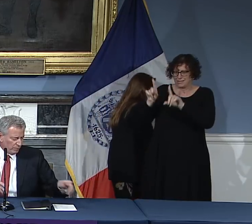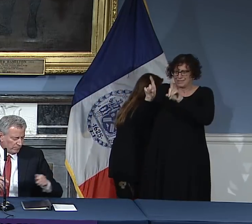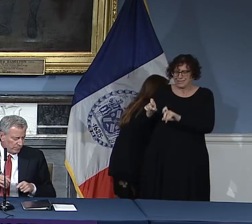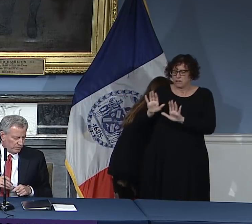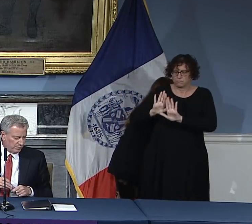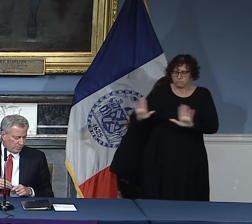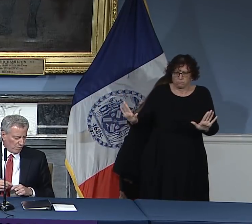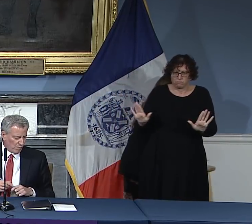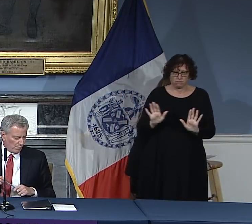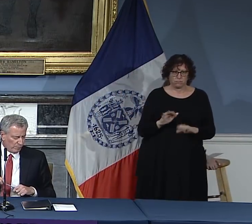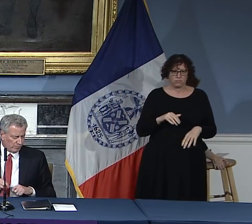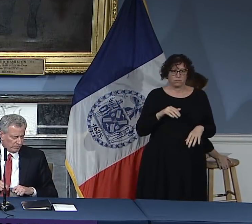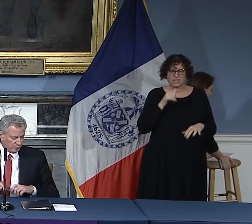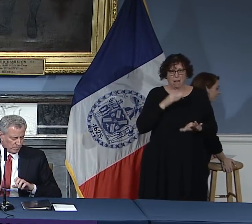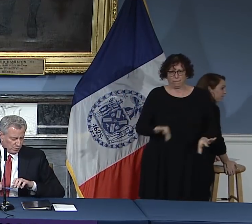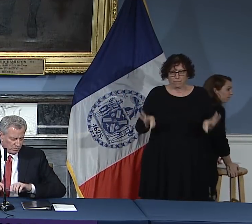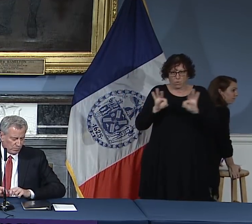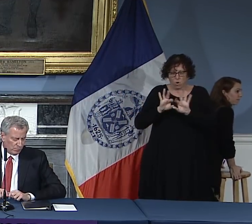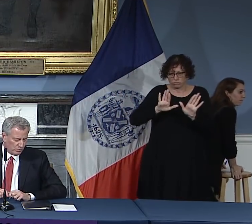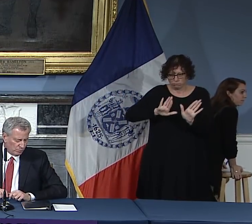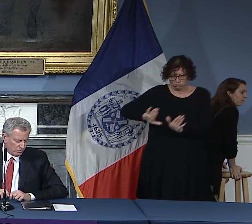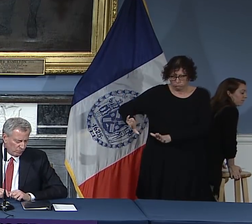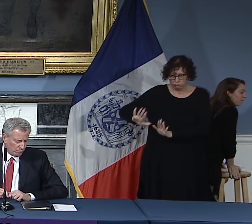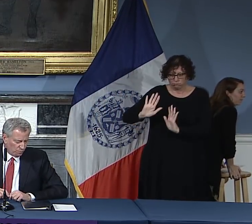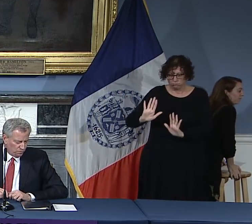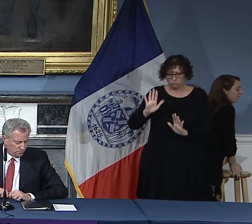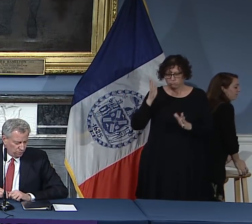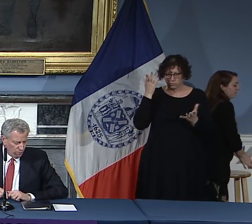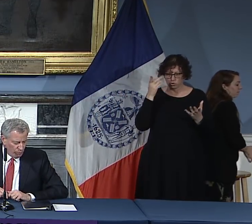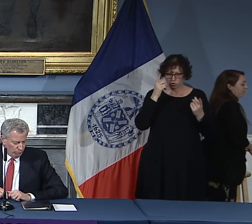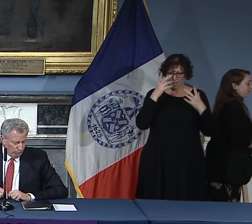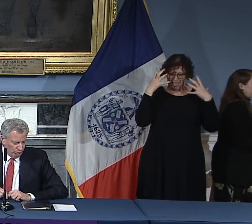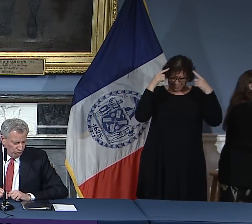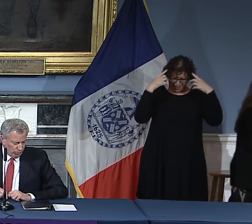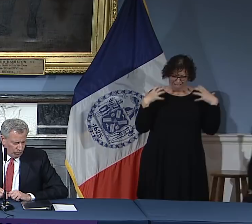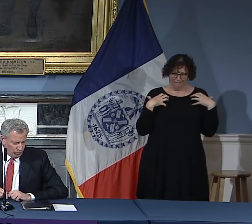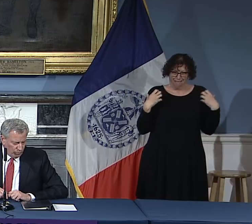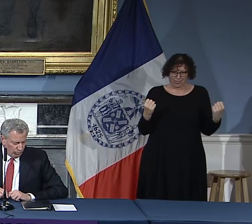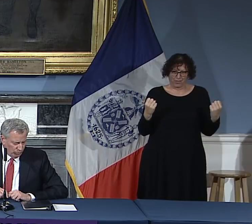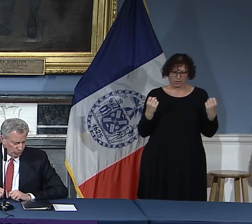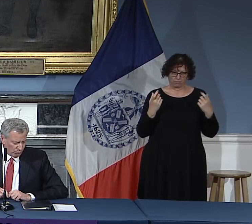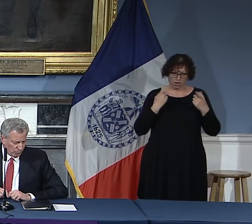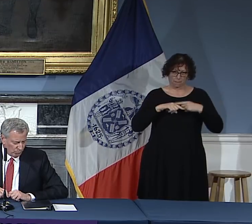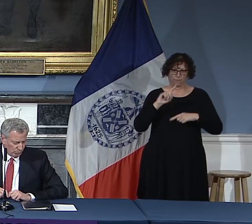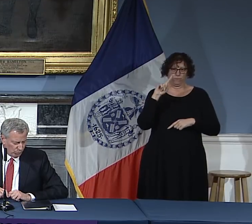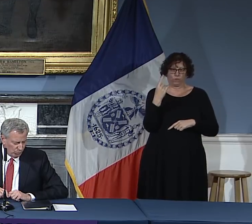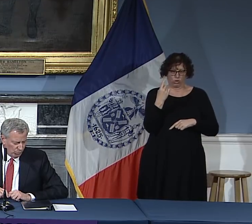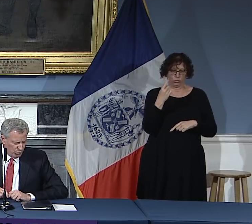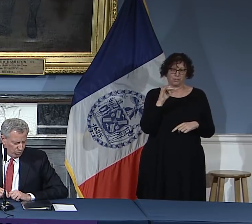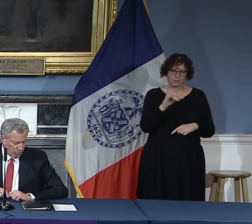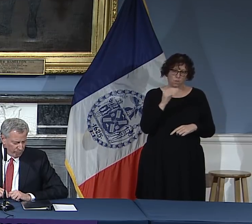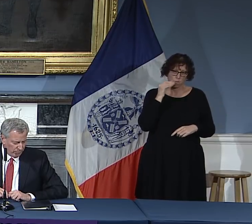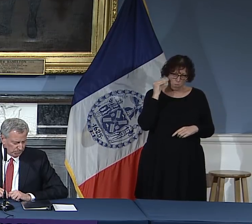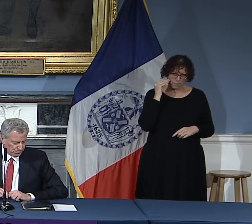HAVE ALREADY BEEN EXPEOSD AND HAVING A TEST DOESN'T REAYLL MAKE A DIFFERENCE. THE IMPORTANT THING IS THAT YOU